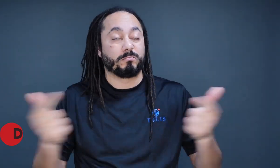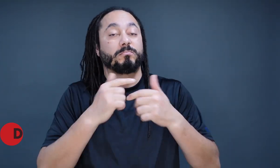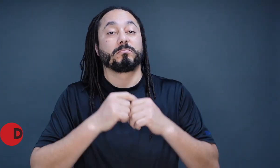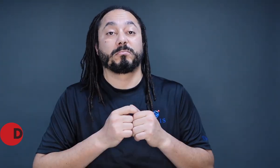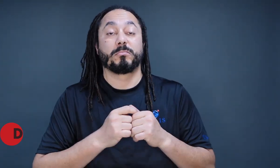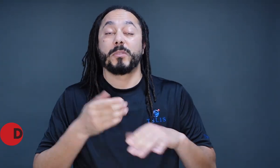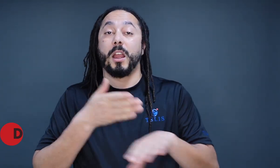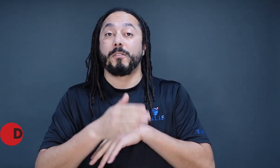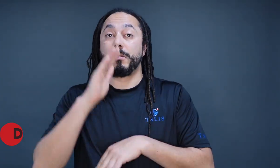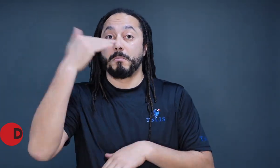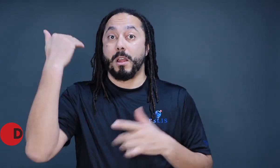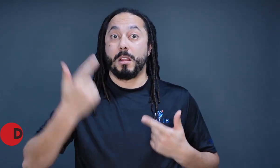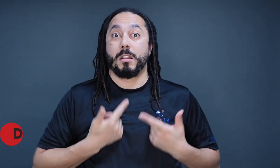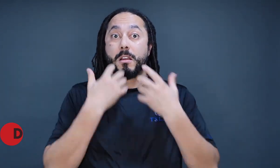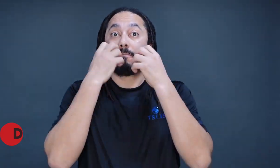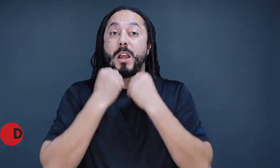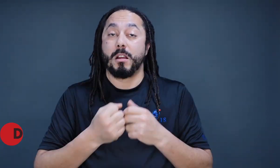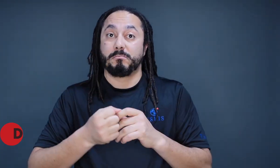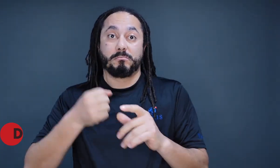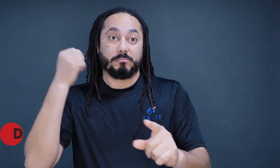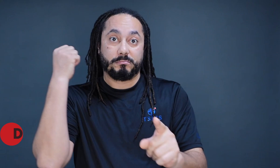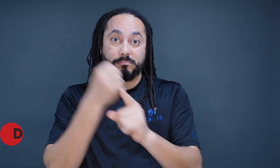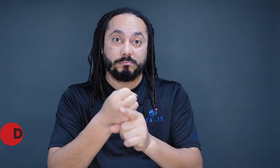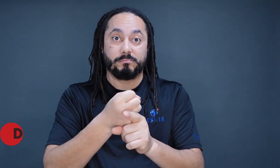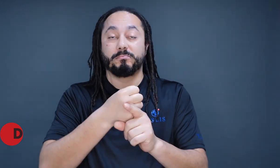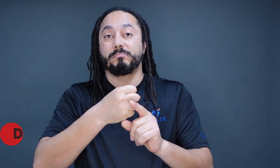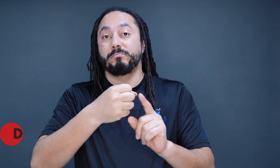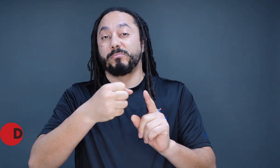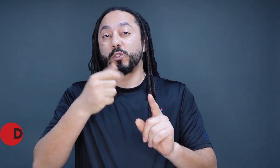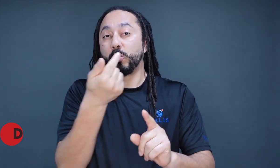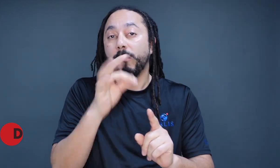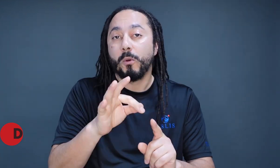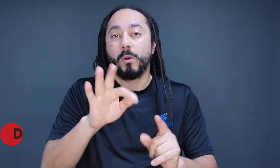“struck” and George Floyd’s death, and more requests for Black interpreters,